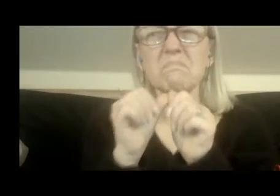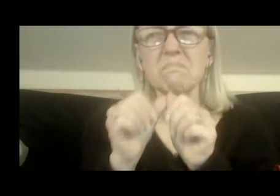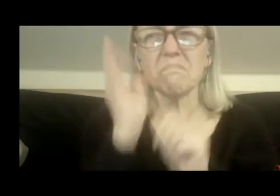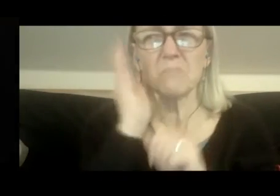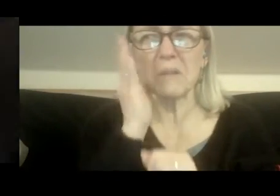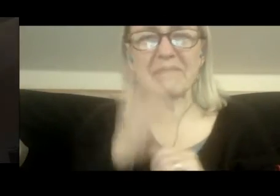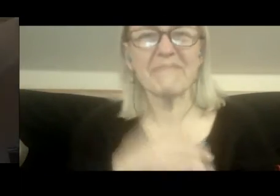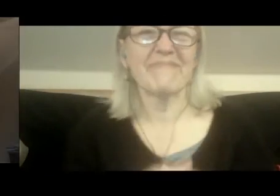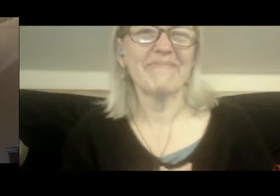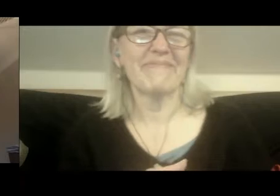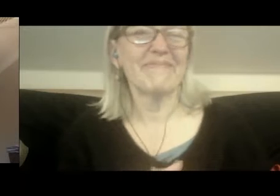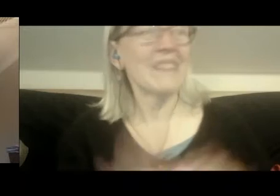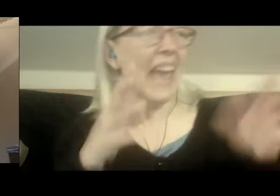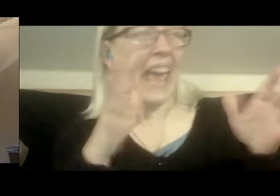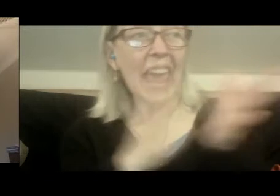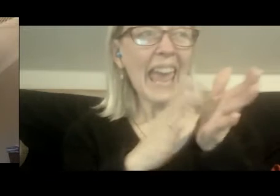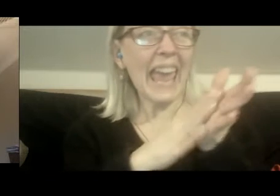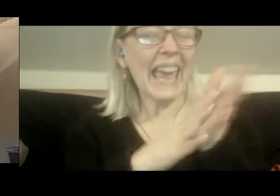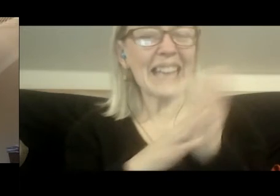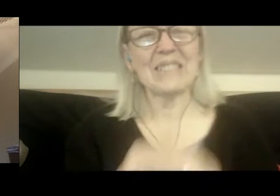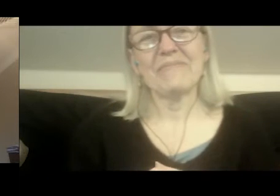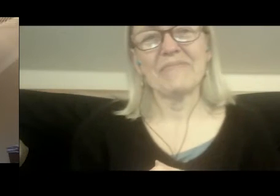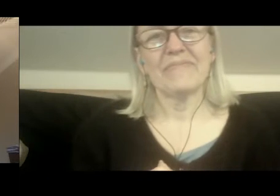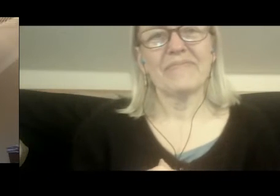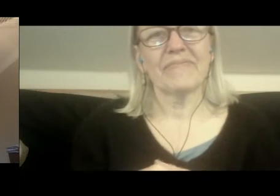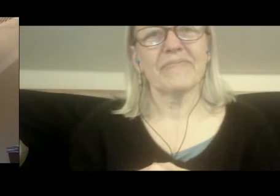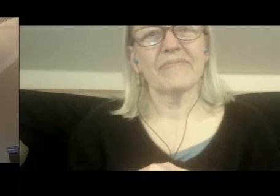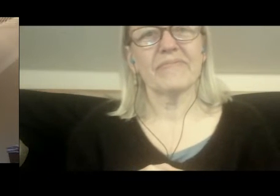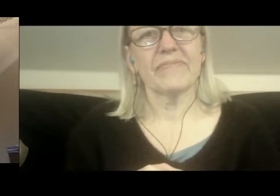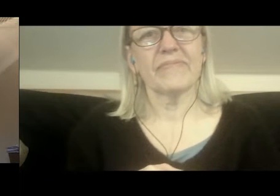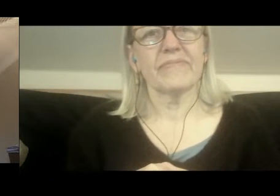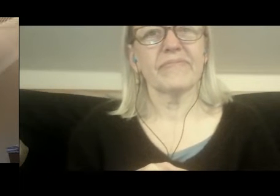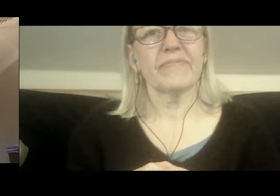Yay!!! One of the things that I wrote in my nomination letter for you